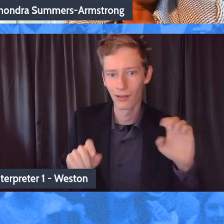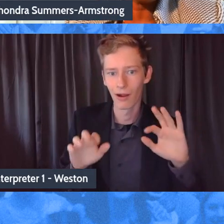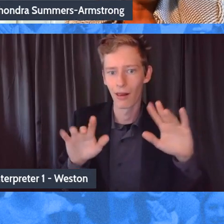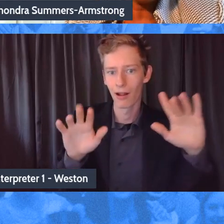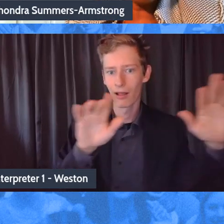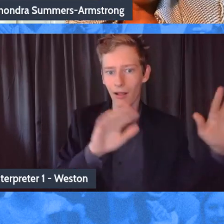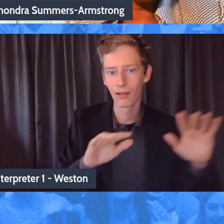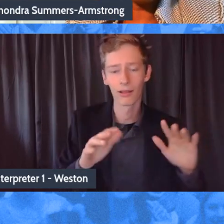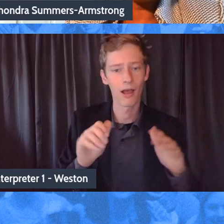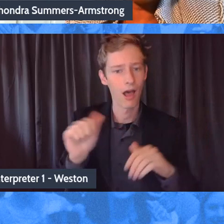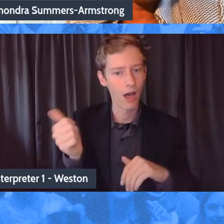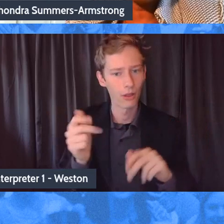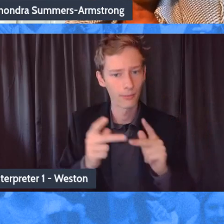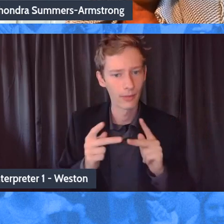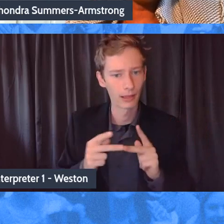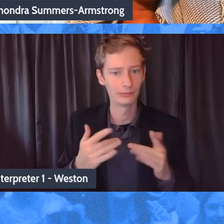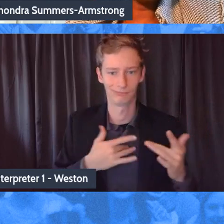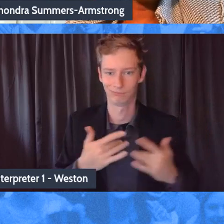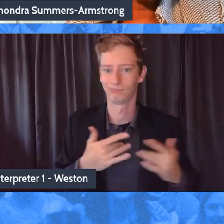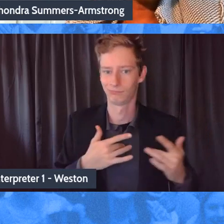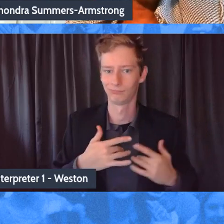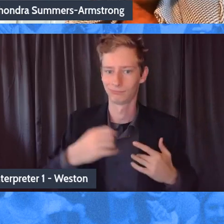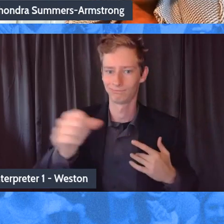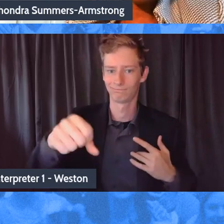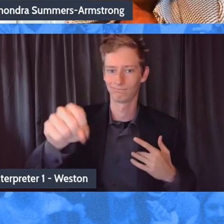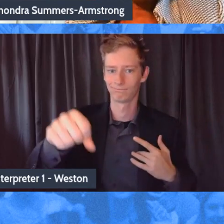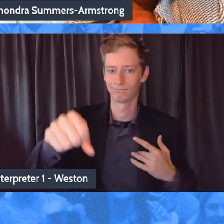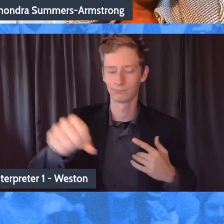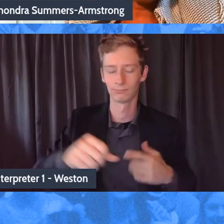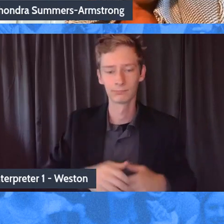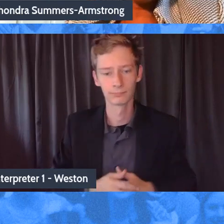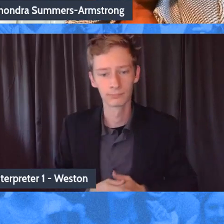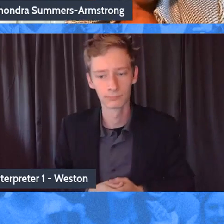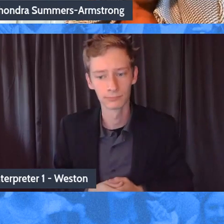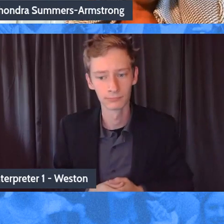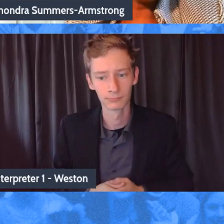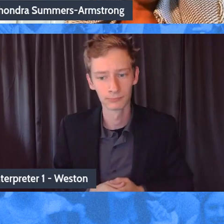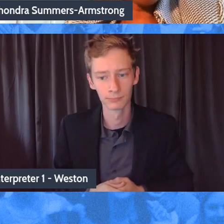And I think that a lot of this could be solved